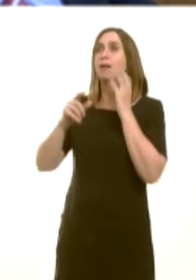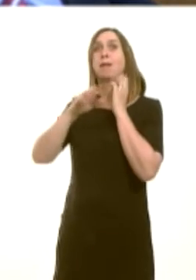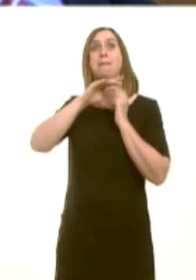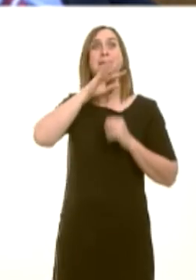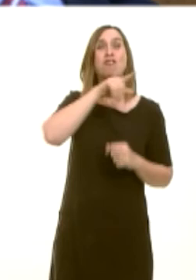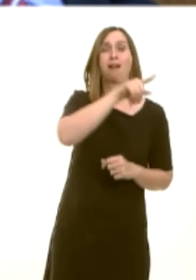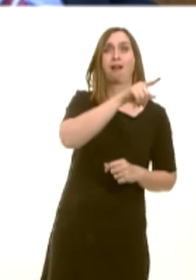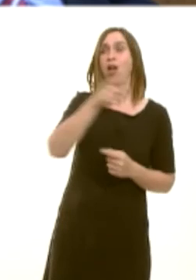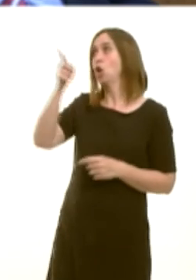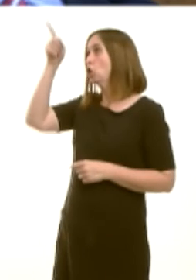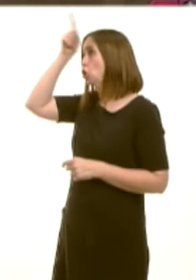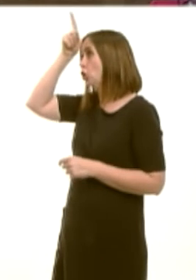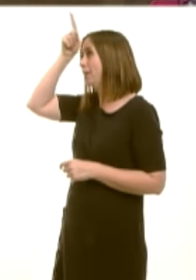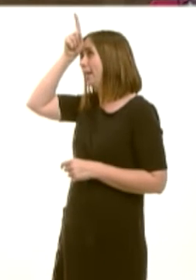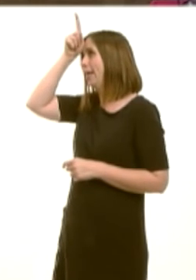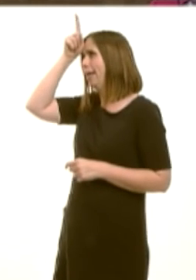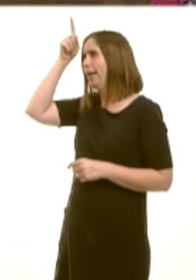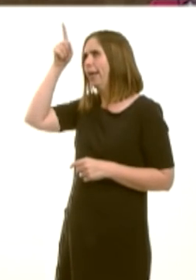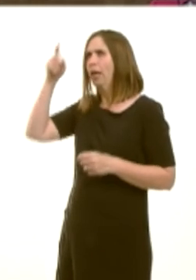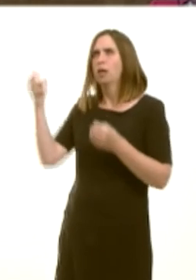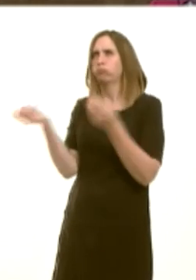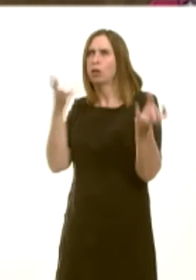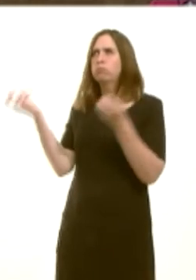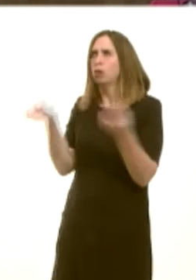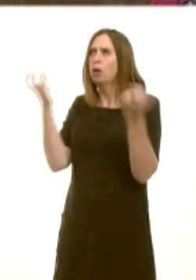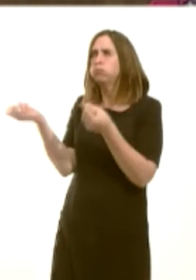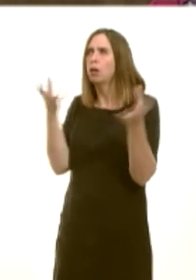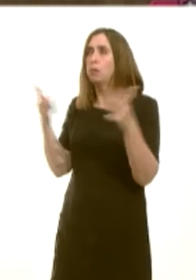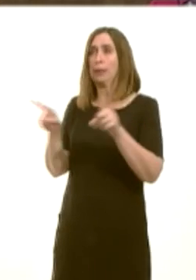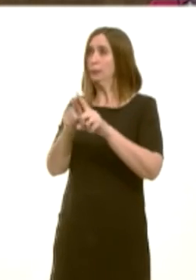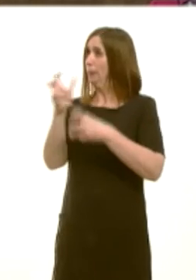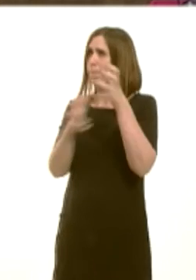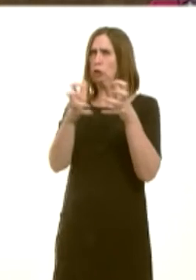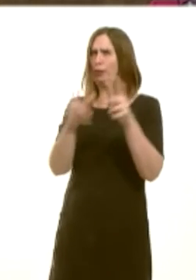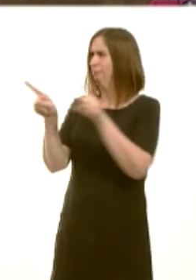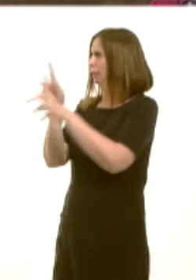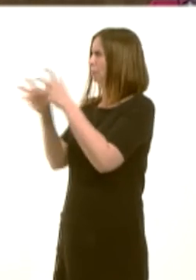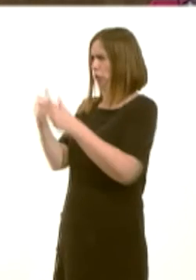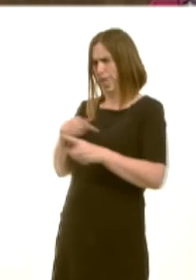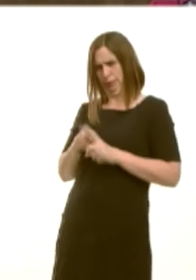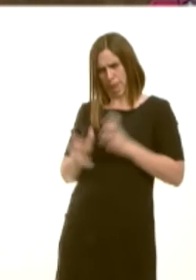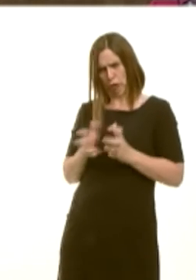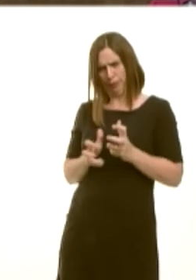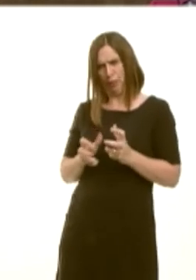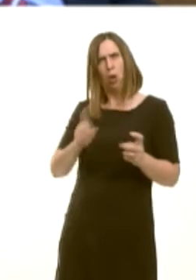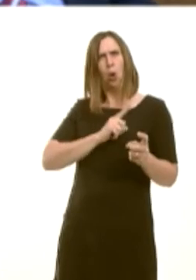Germany is more productive than a worker in Britain with the same machine? The reason is skills, and a lack of investment in skills over many, many years, and an investment that